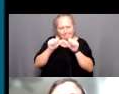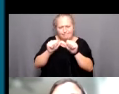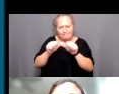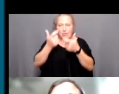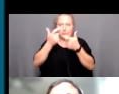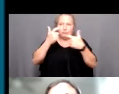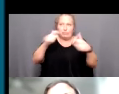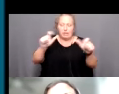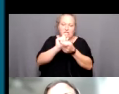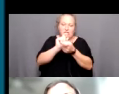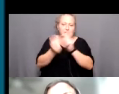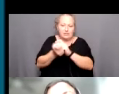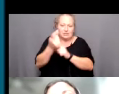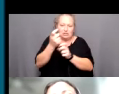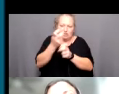toward what we